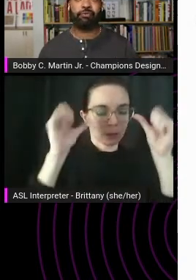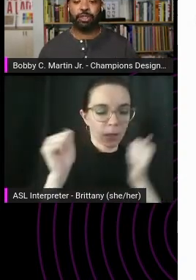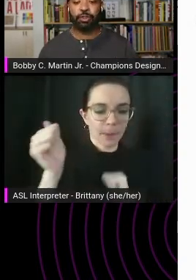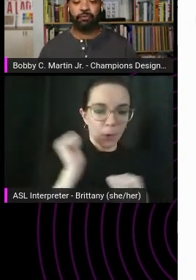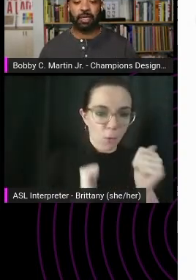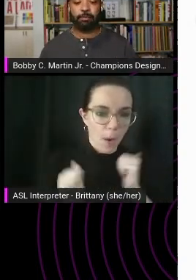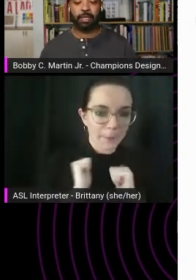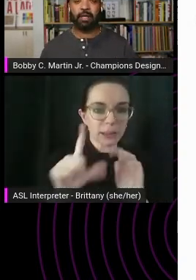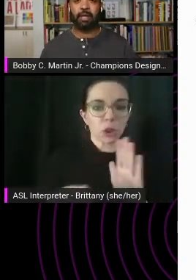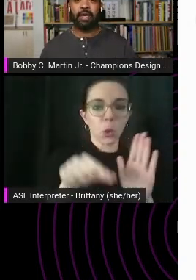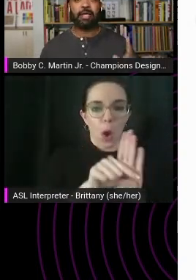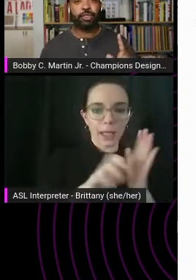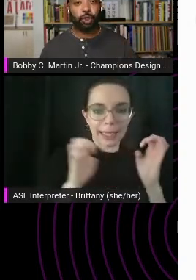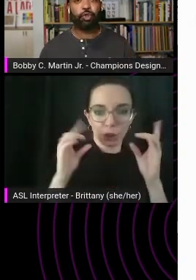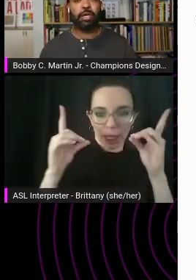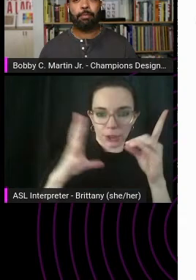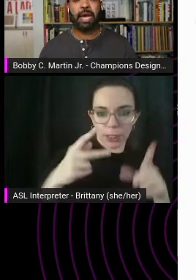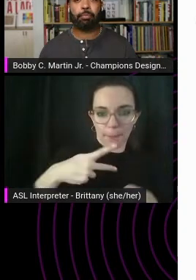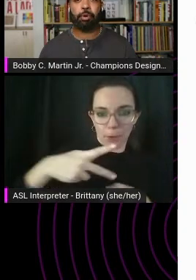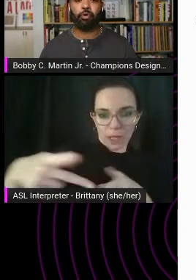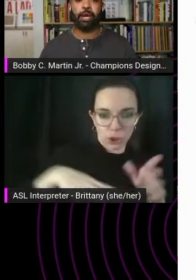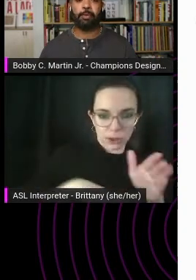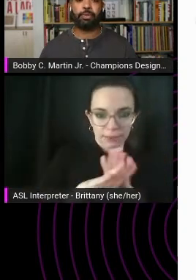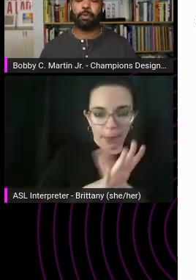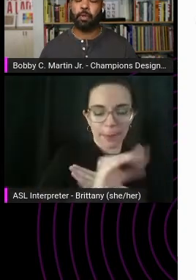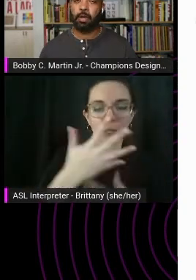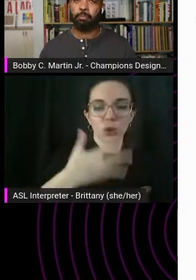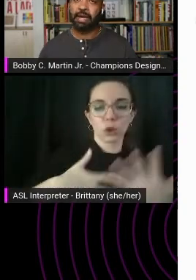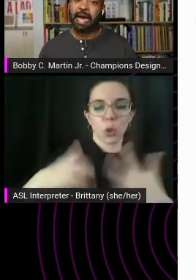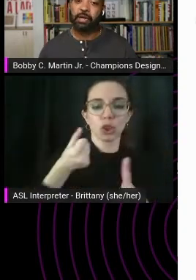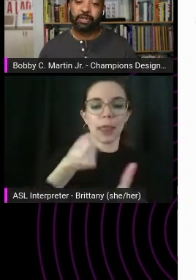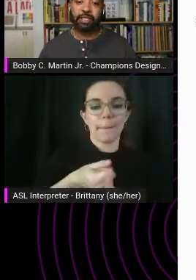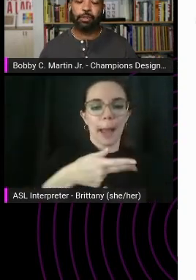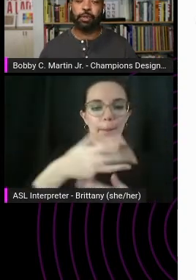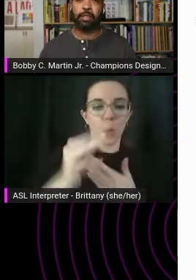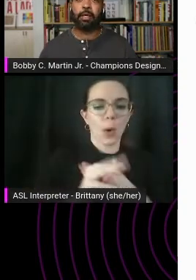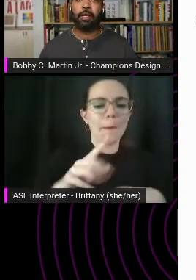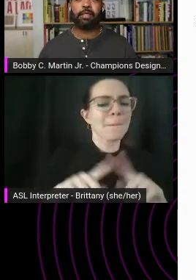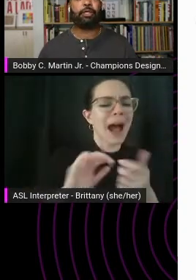professional development, and social impact programs. But how do they do it?